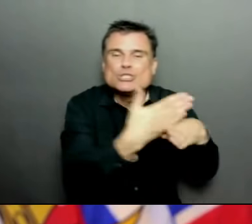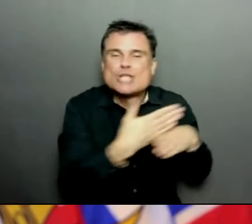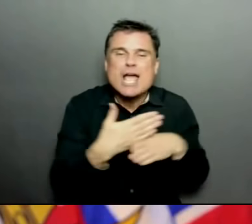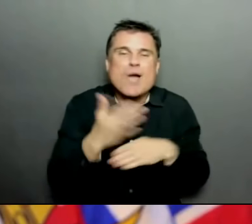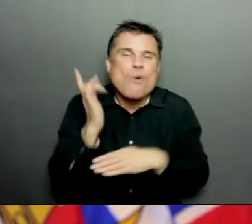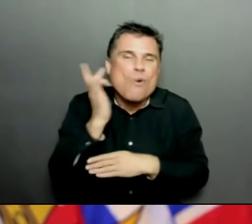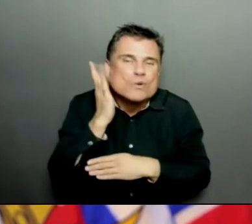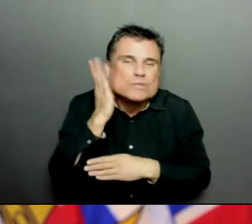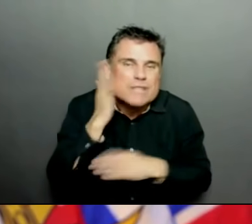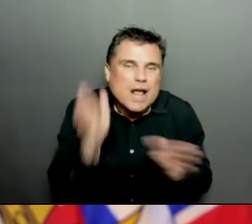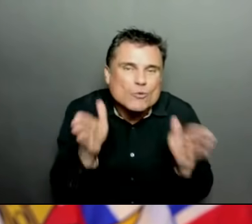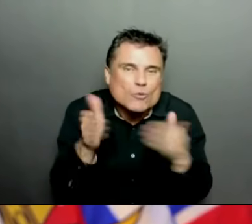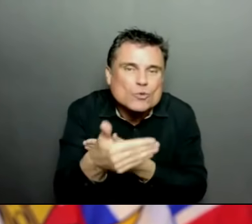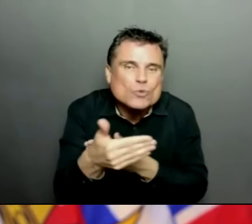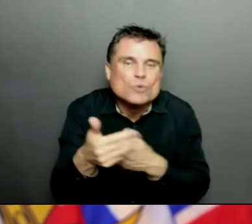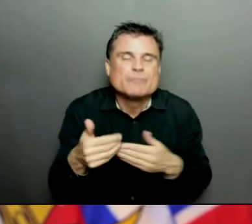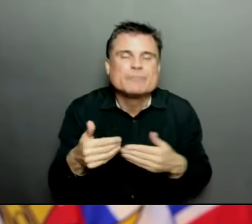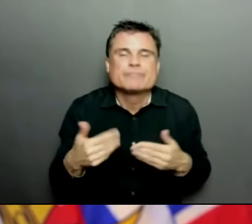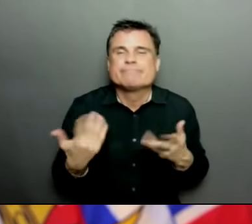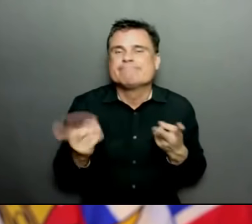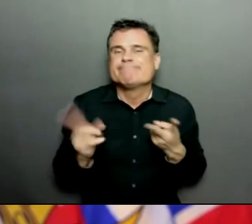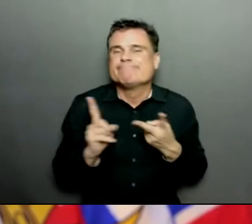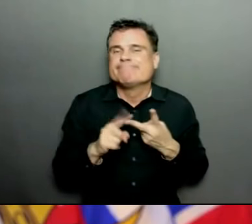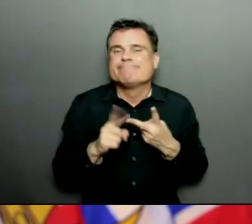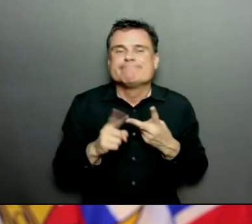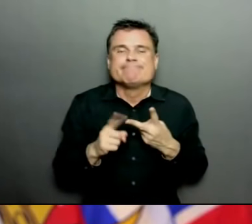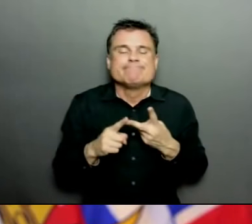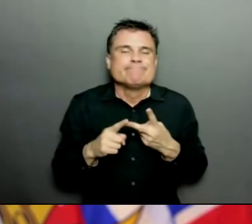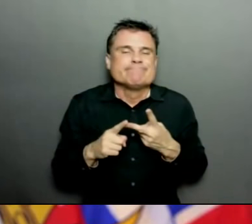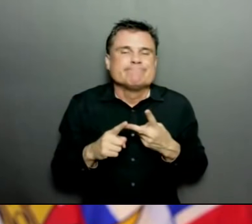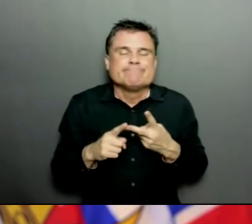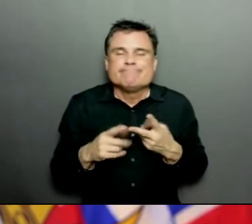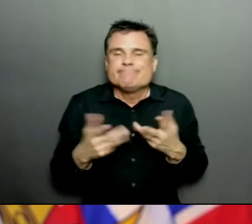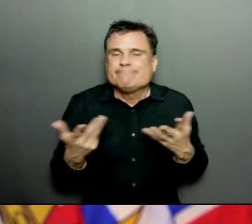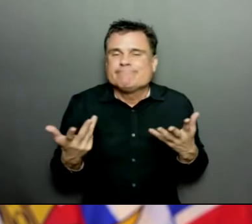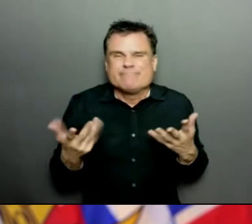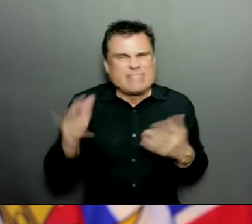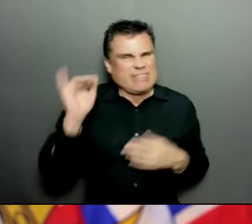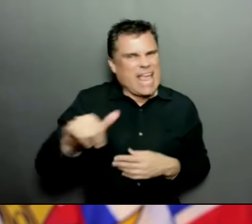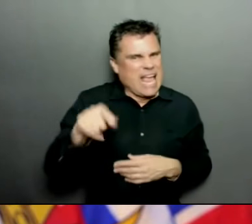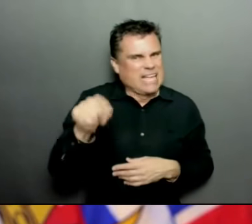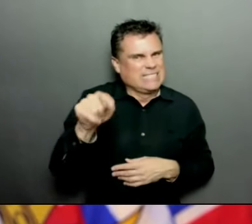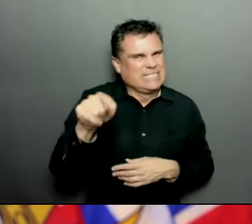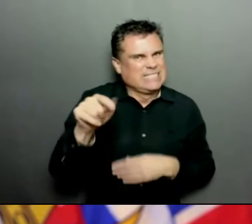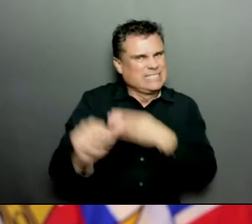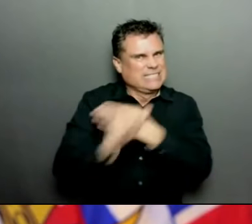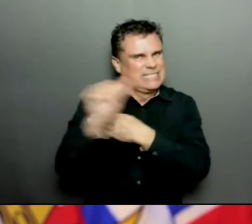What we saw in big white and we have seen in Whistler and seen and some other communities